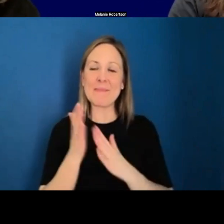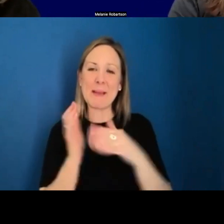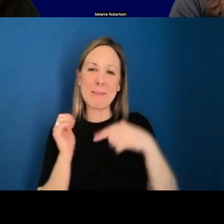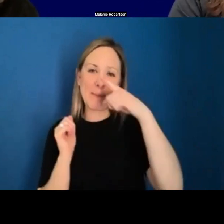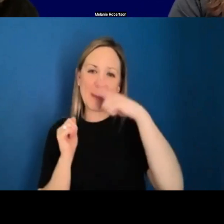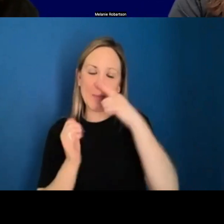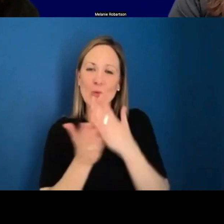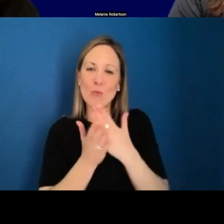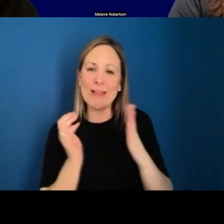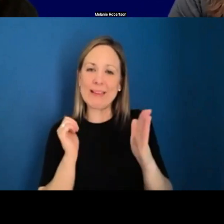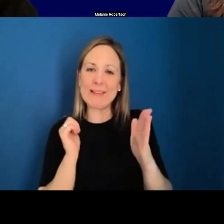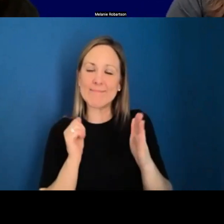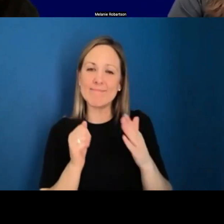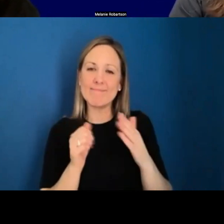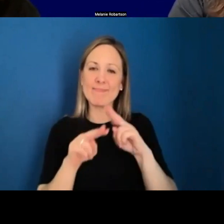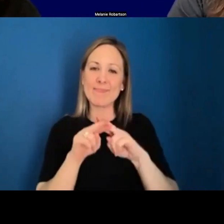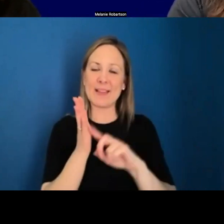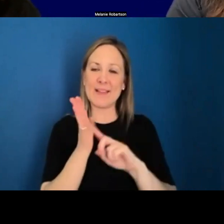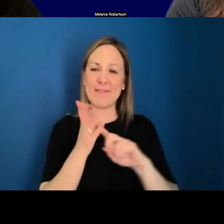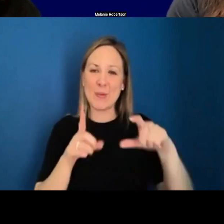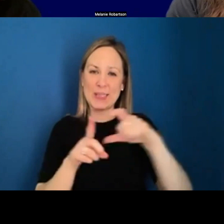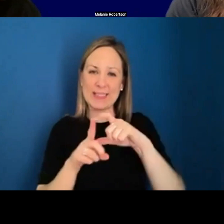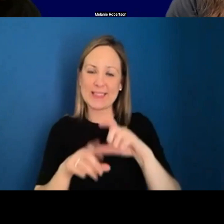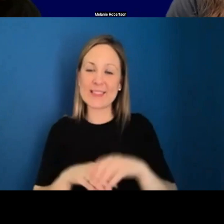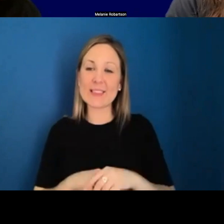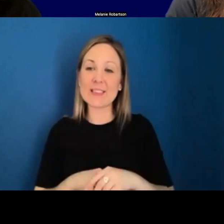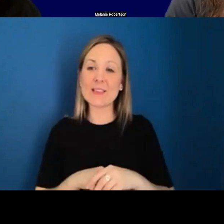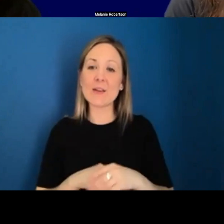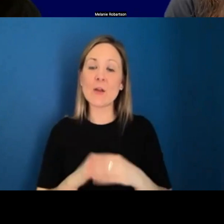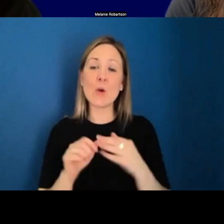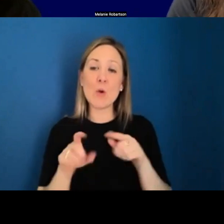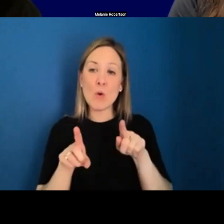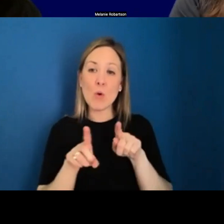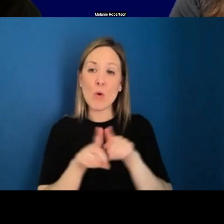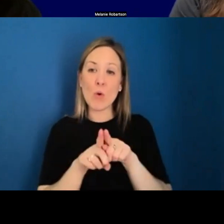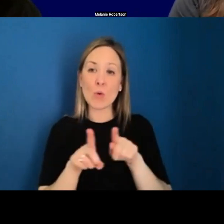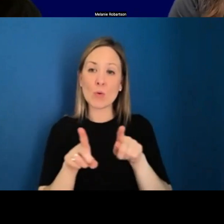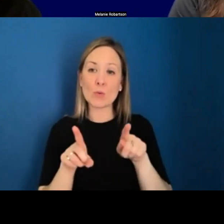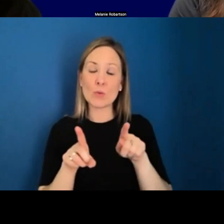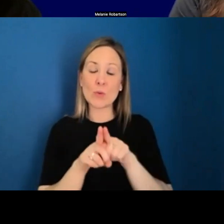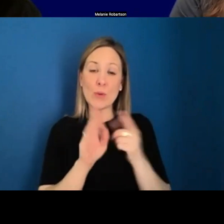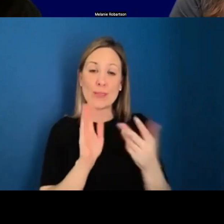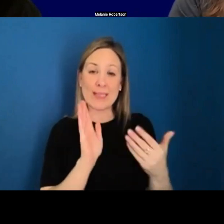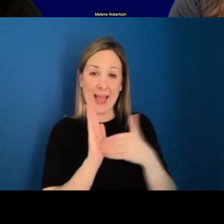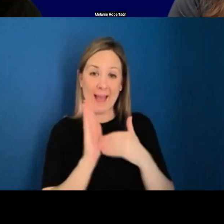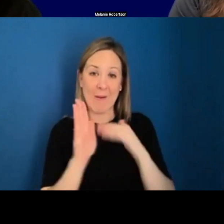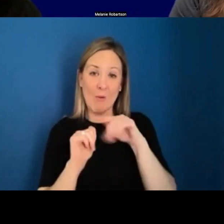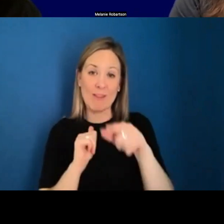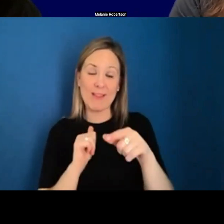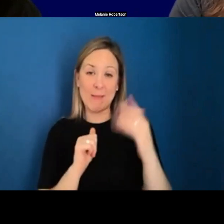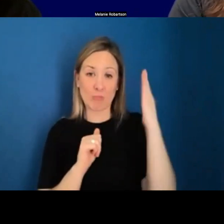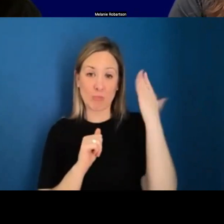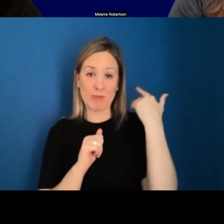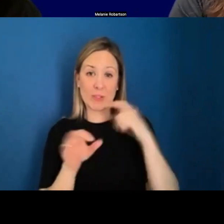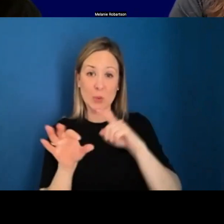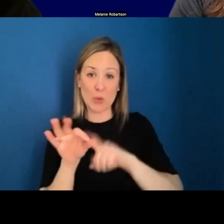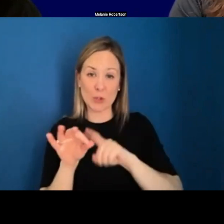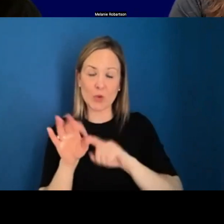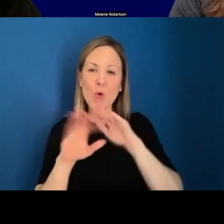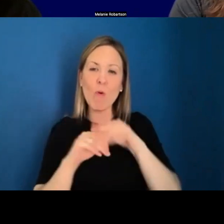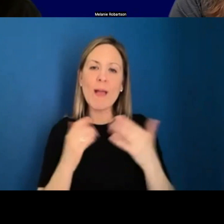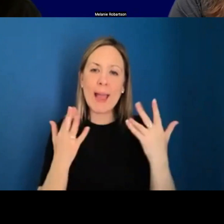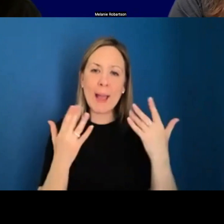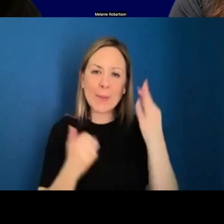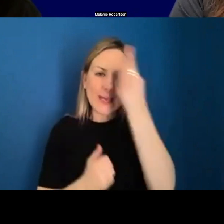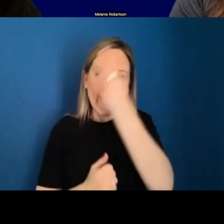yeah. There was an addendum to that previous question of how many hours of deafblind consultant